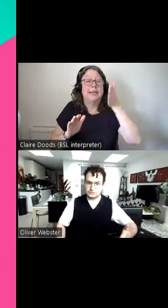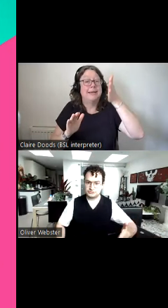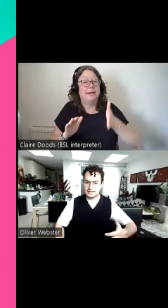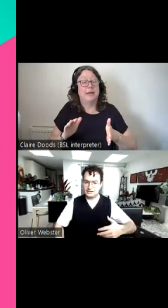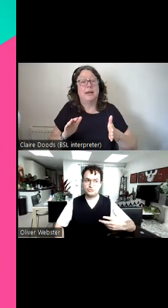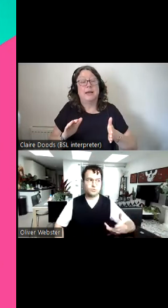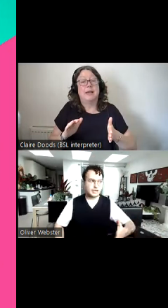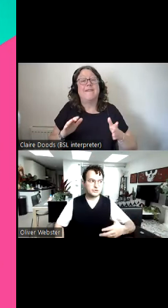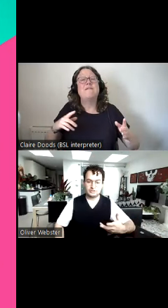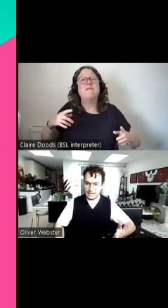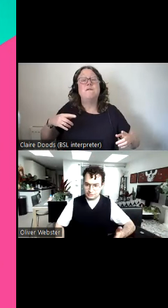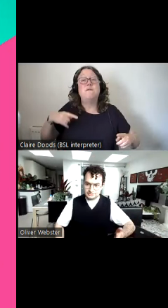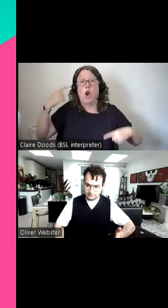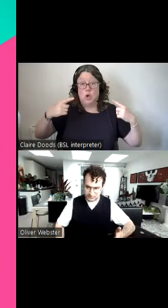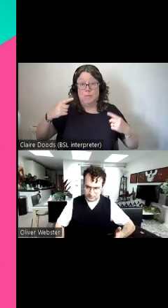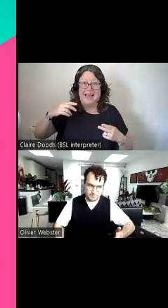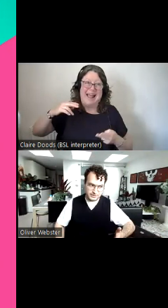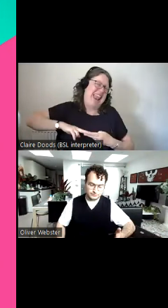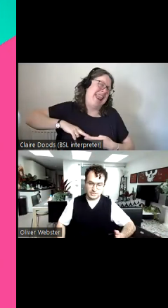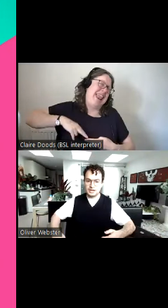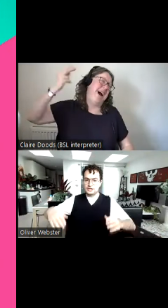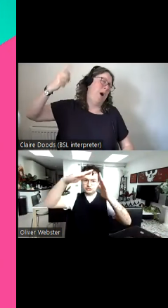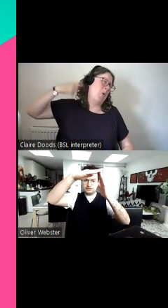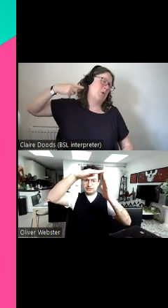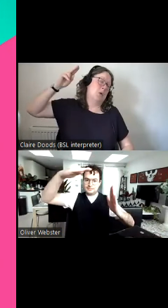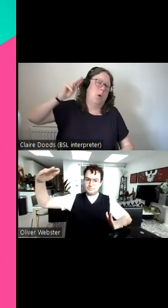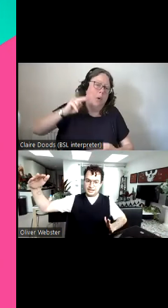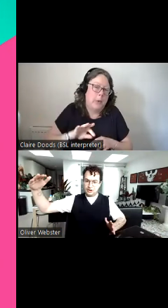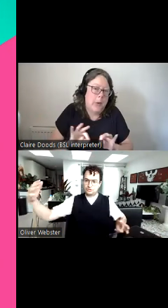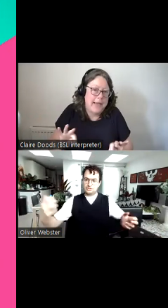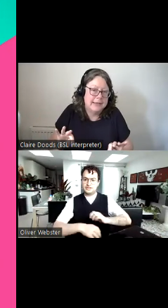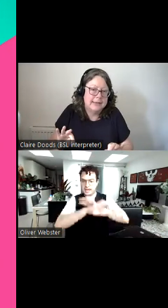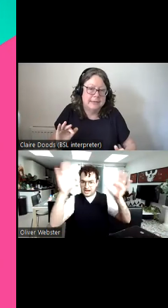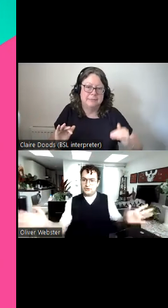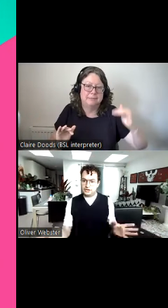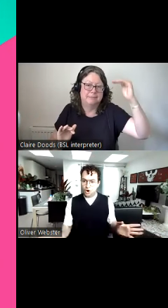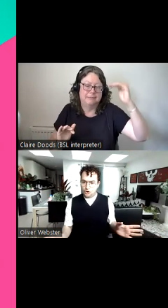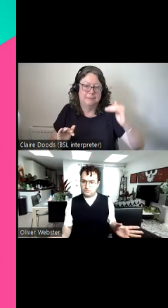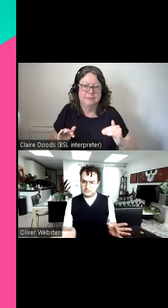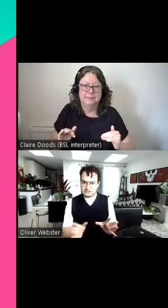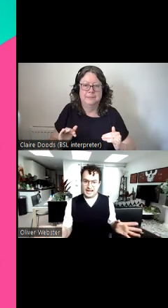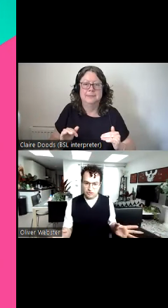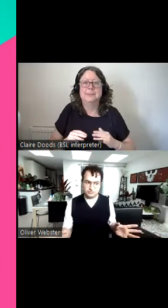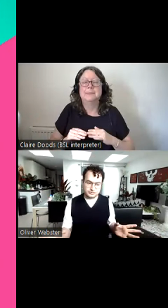That's how quiet or loud something might be. This maps out the area of sound.